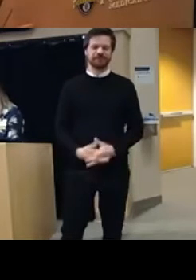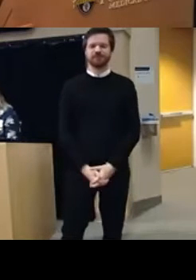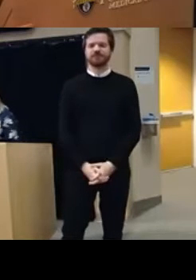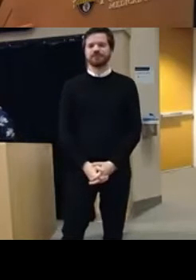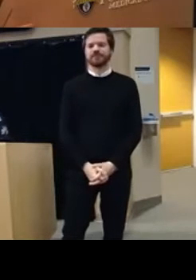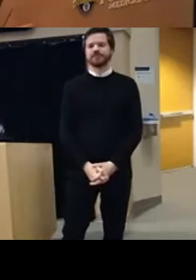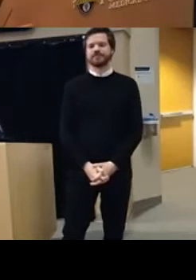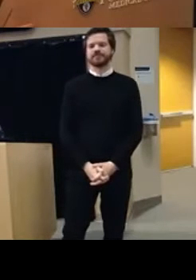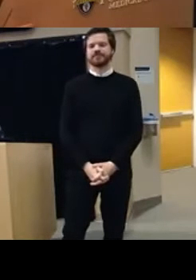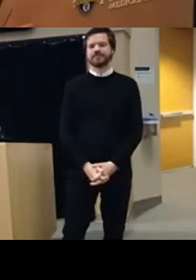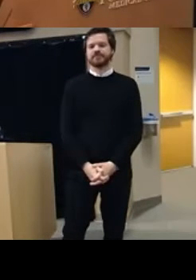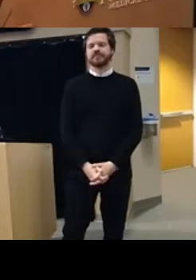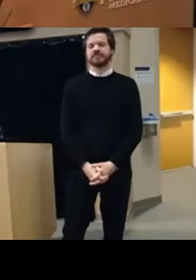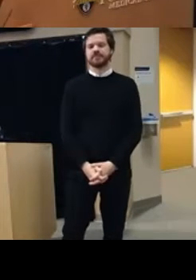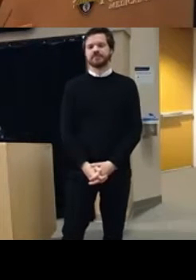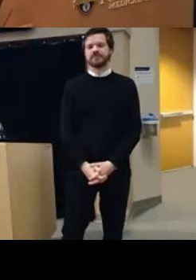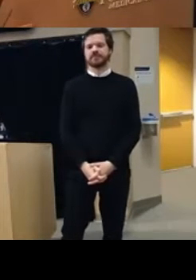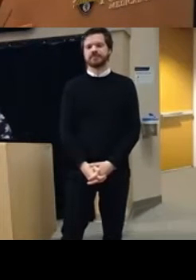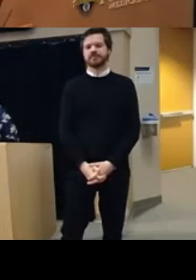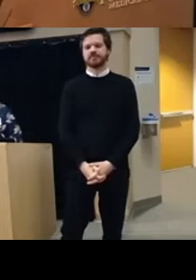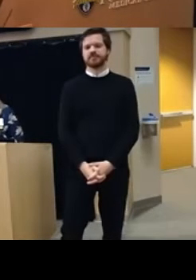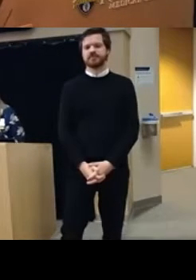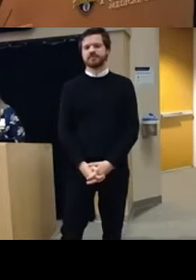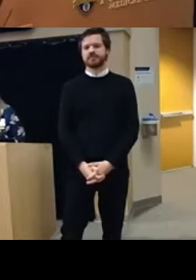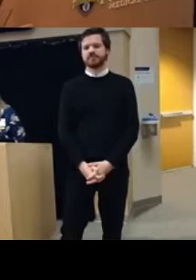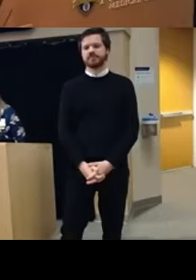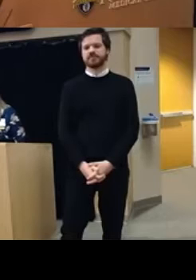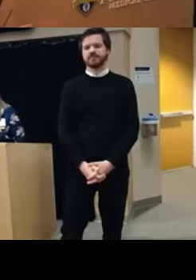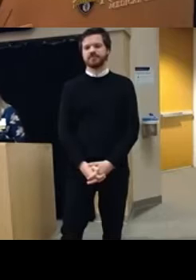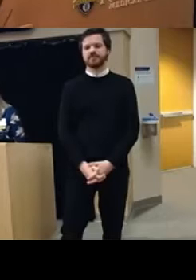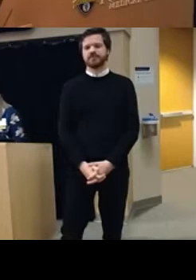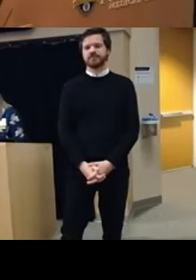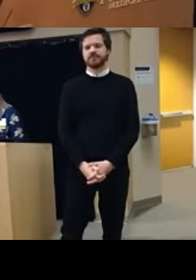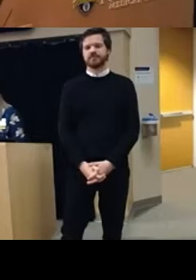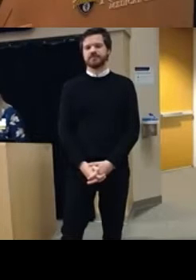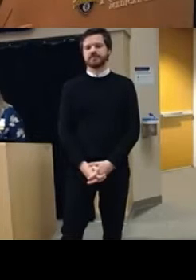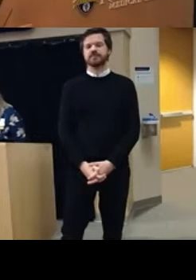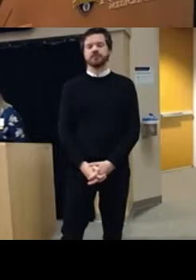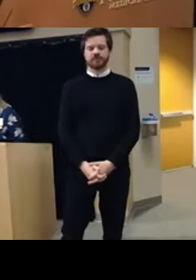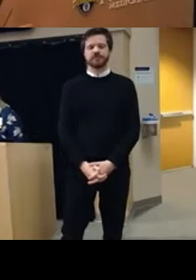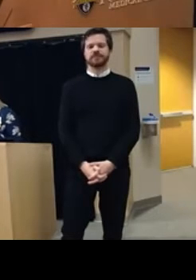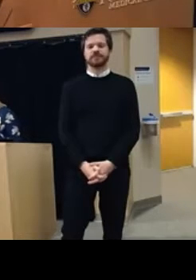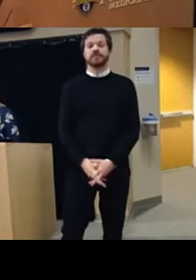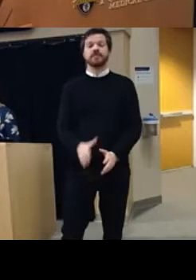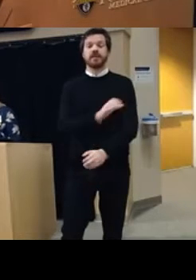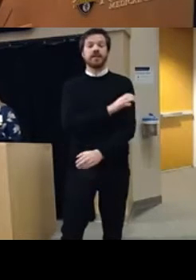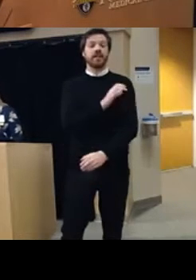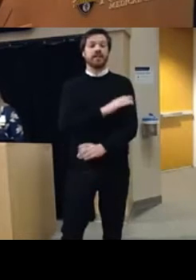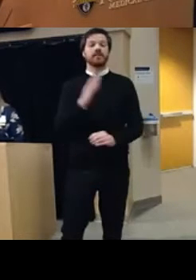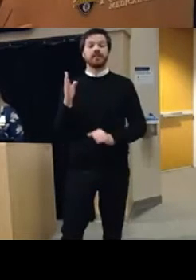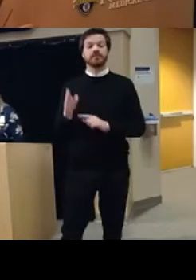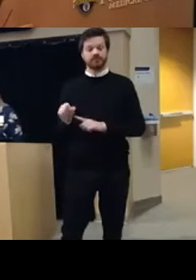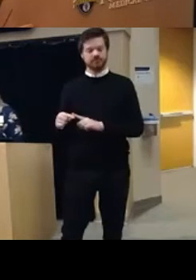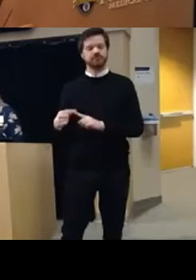on the clinical side um all right so on the clinical side we are fortunate to have a group of